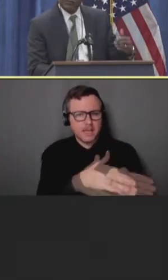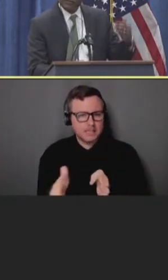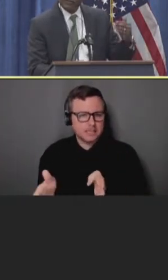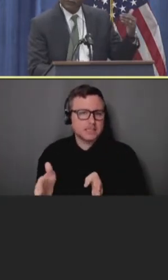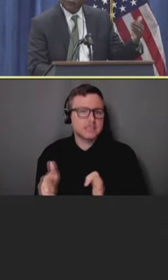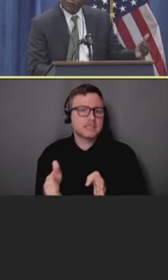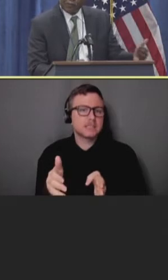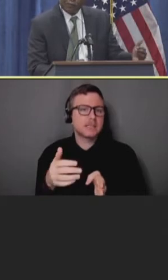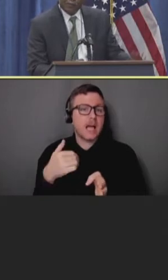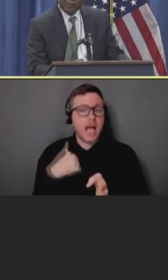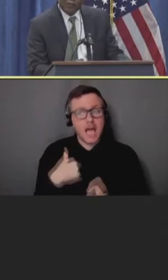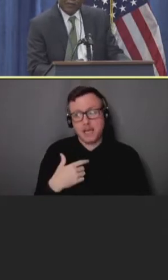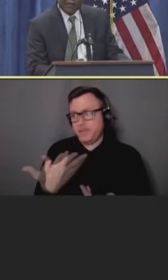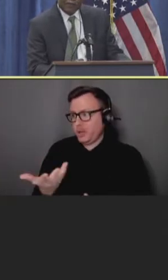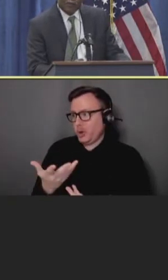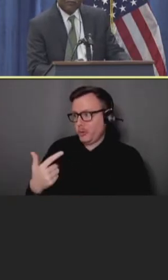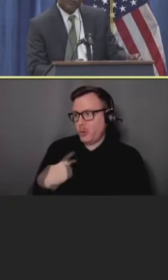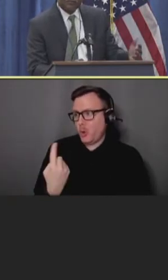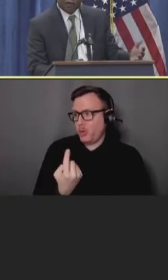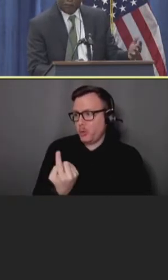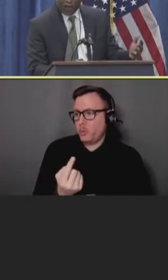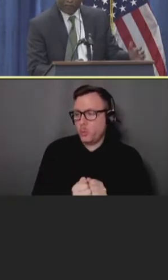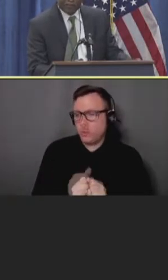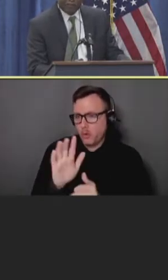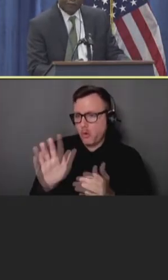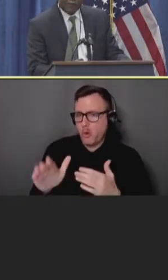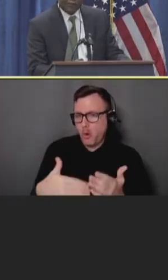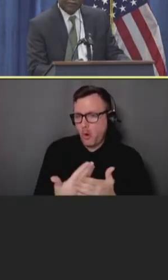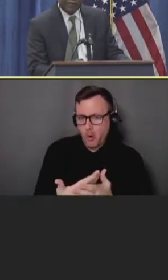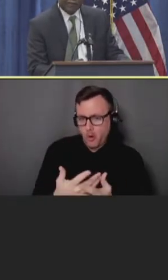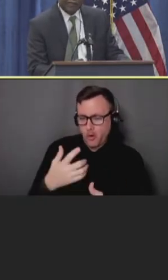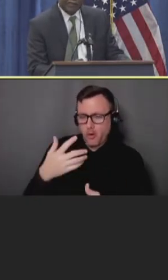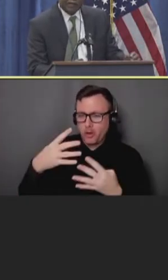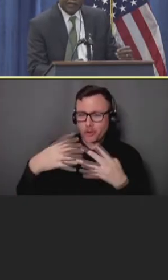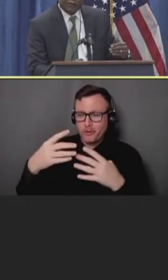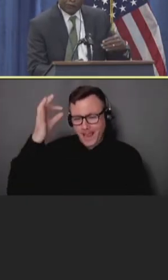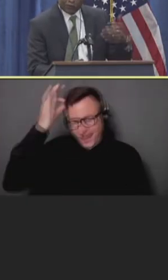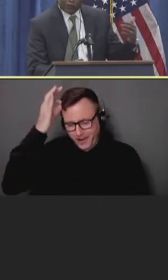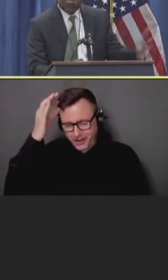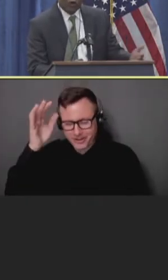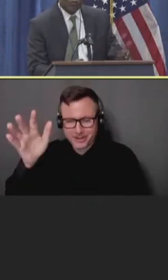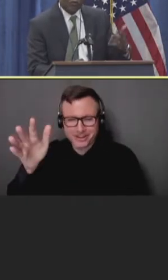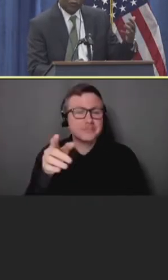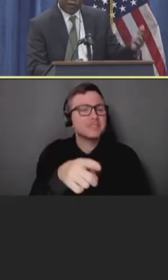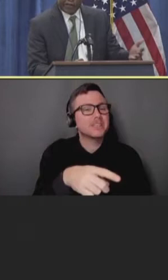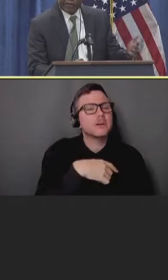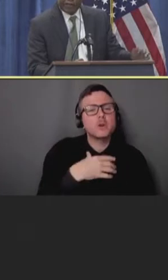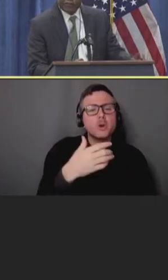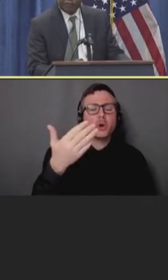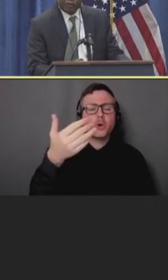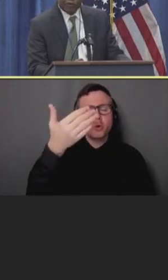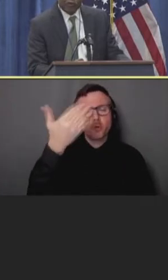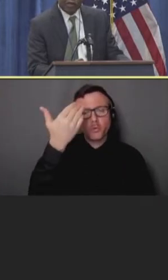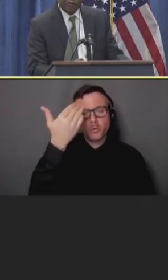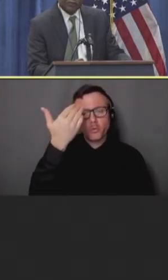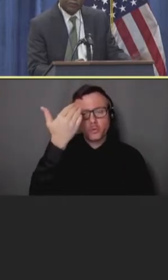but if you remember that with smallpox vaccine, there was a global eradication program. And so